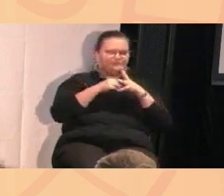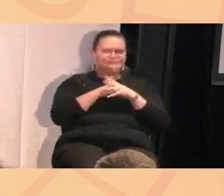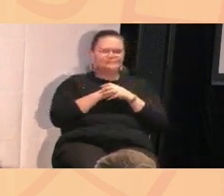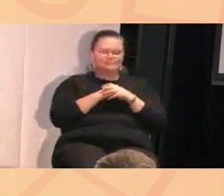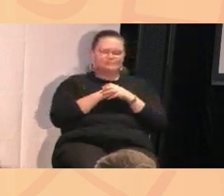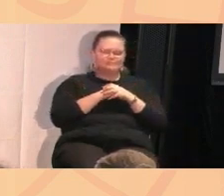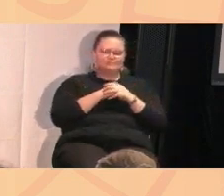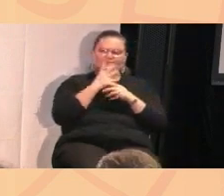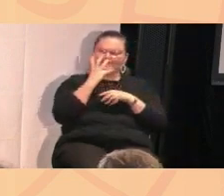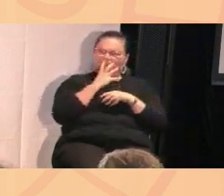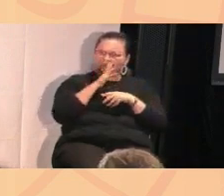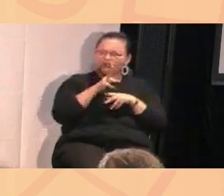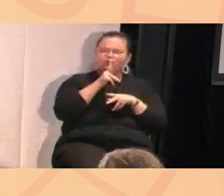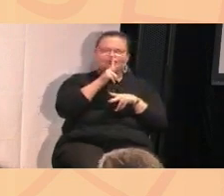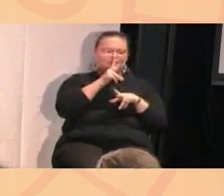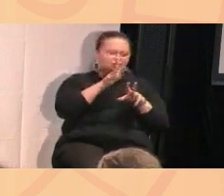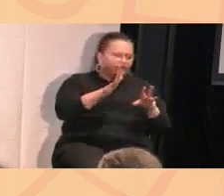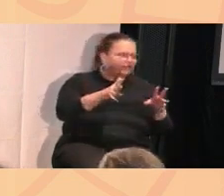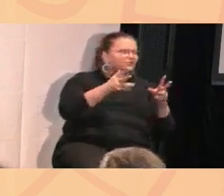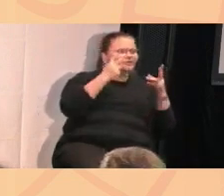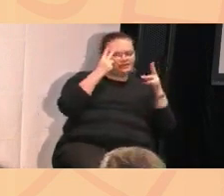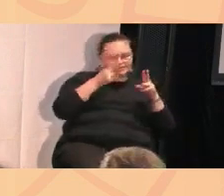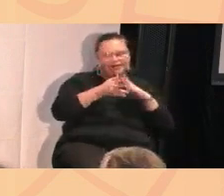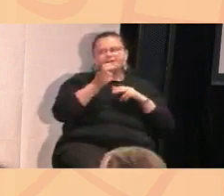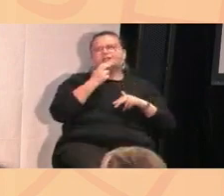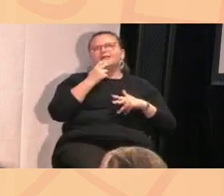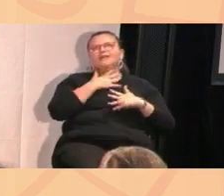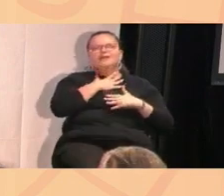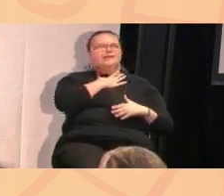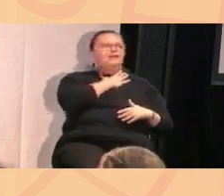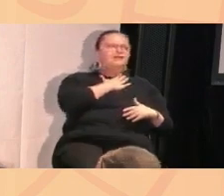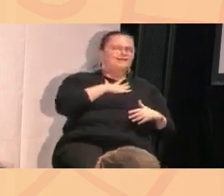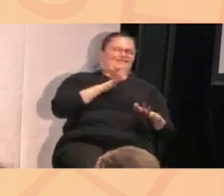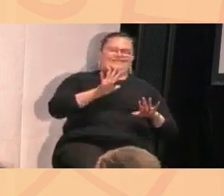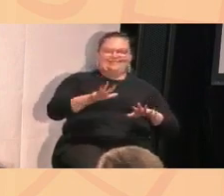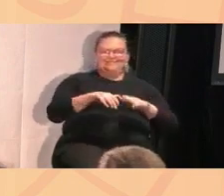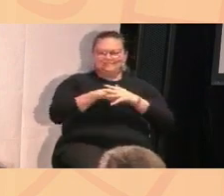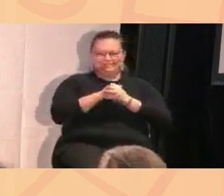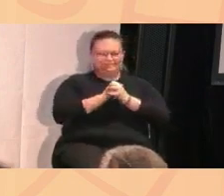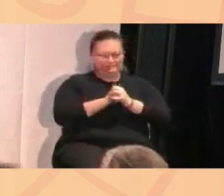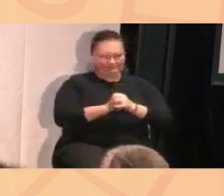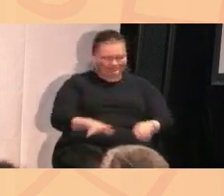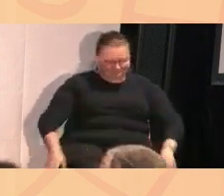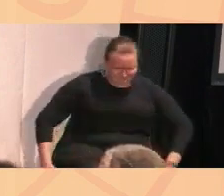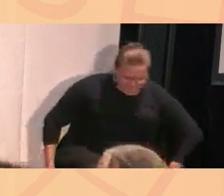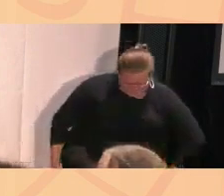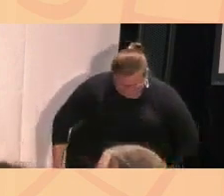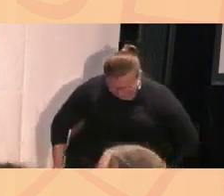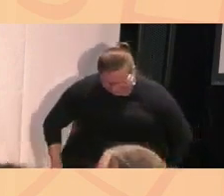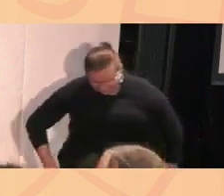Well, I don't know. What do you mean, we? White men? But anyway, we.